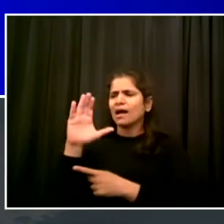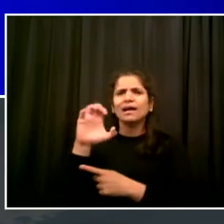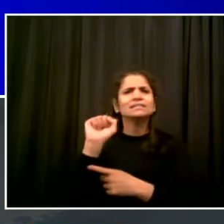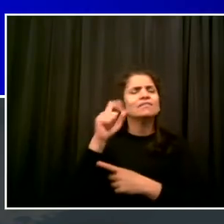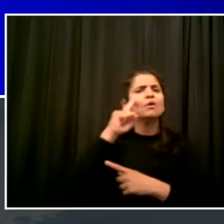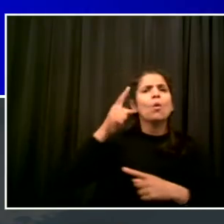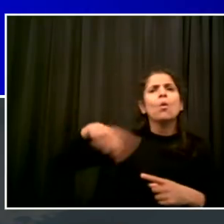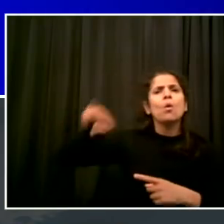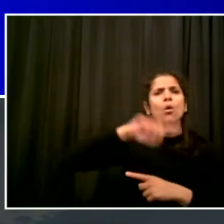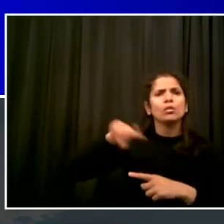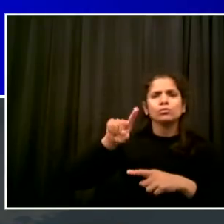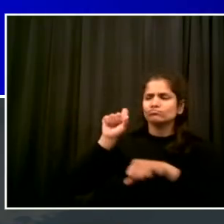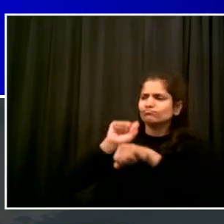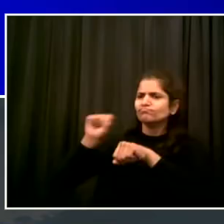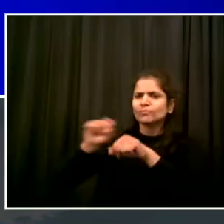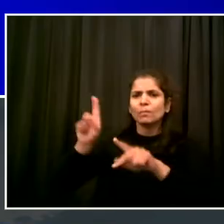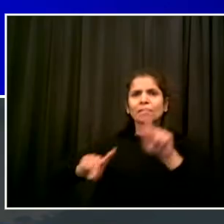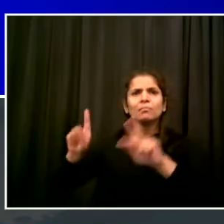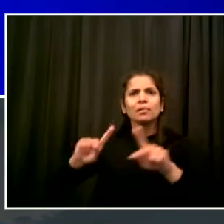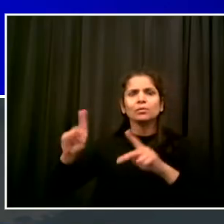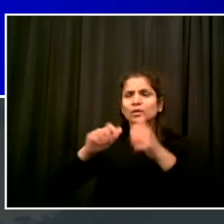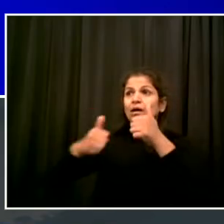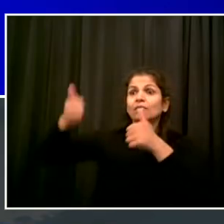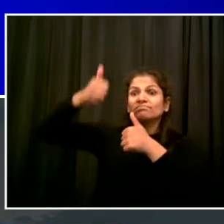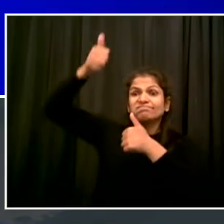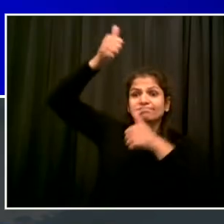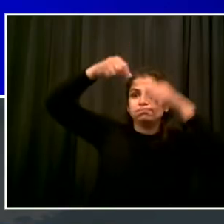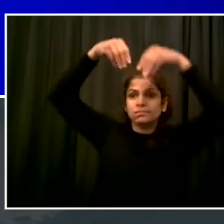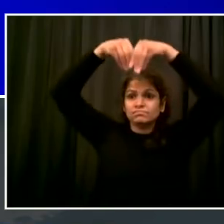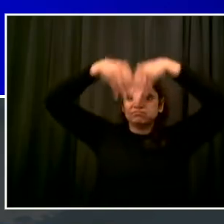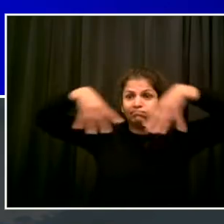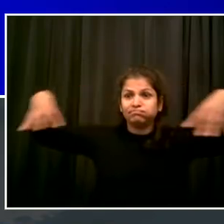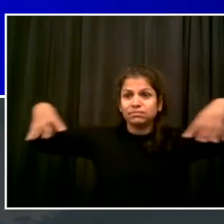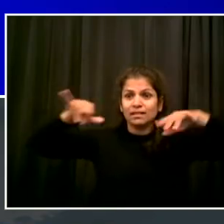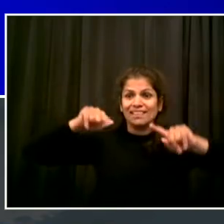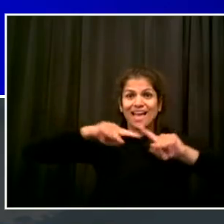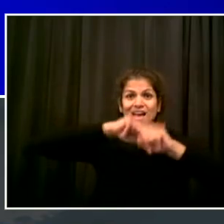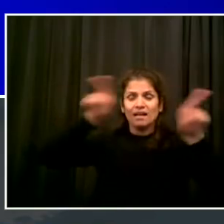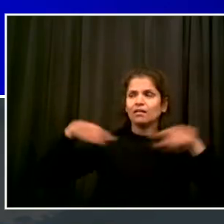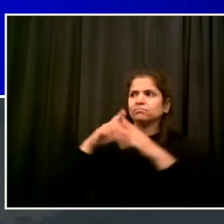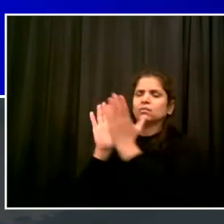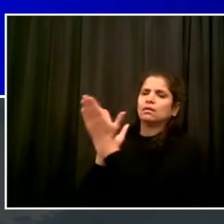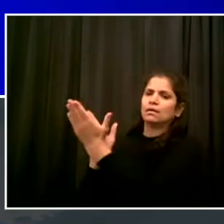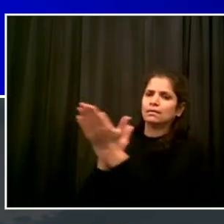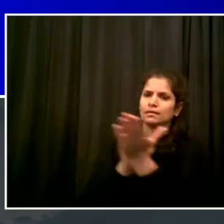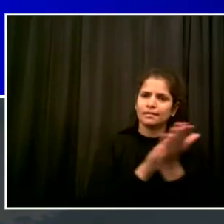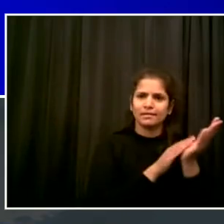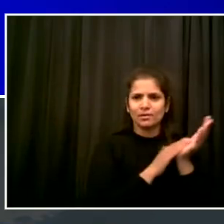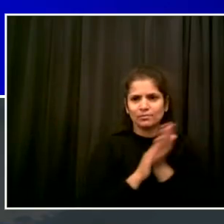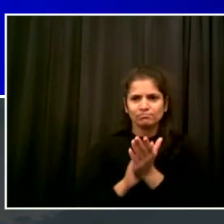THANK YOU, TO ALL OF YOU. WHATEVER YOUR JOB IS AT ACS,